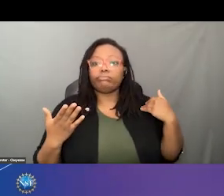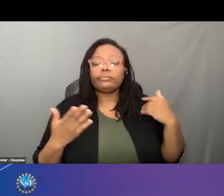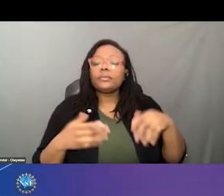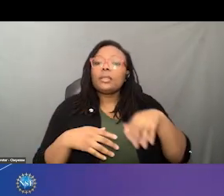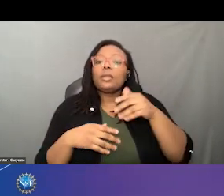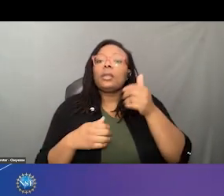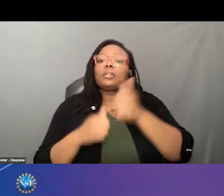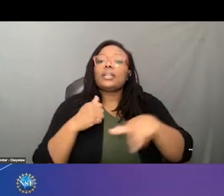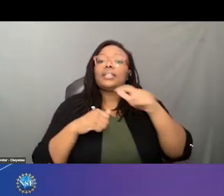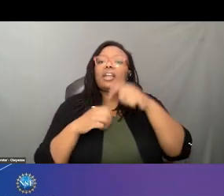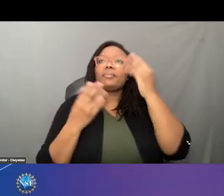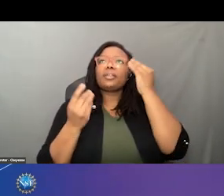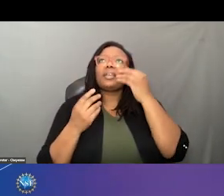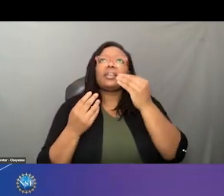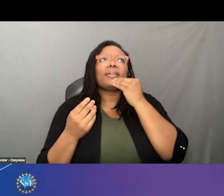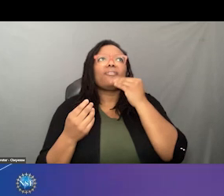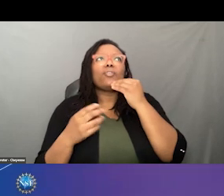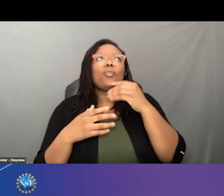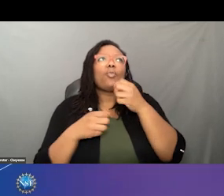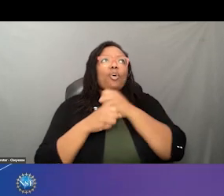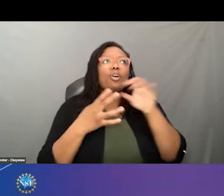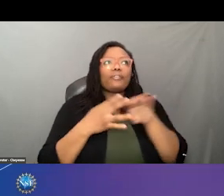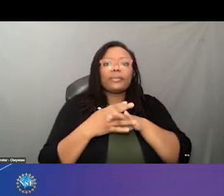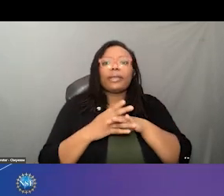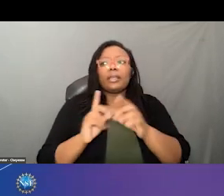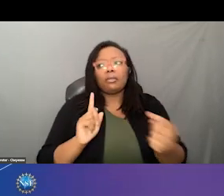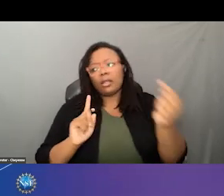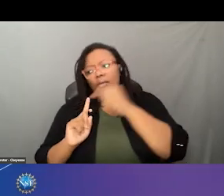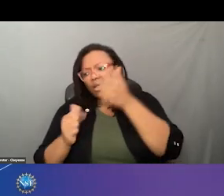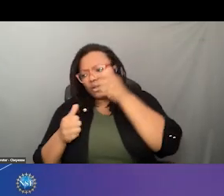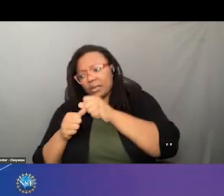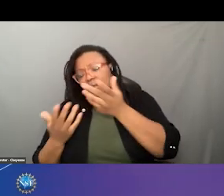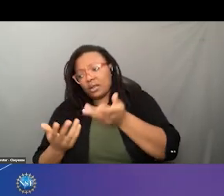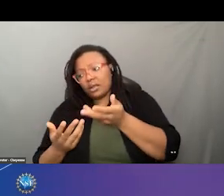So every time you're thinking about meals and coffee breaks, go back and you remember, well,